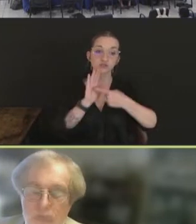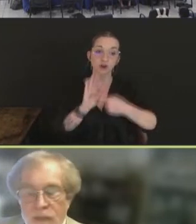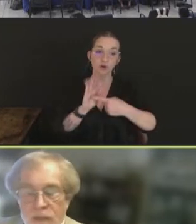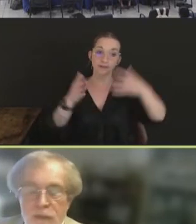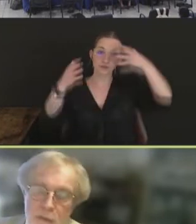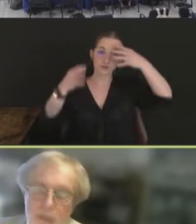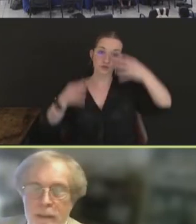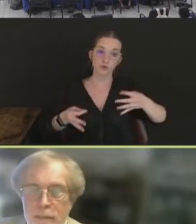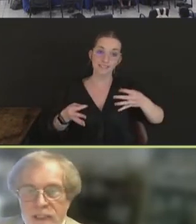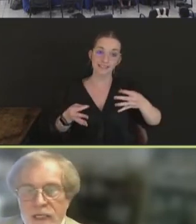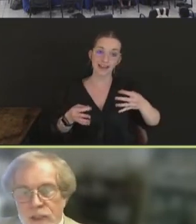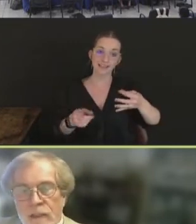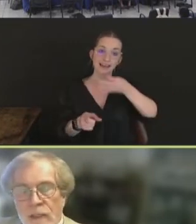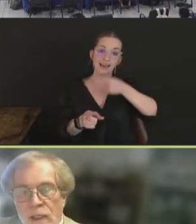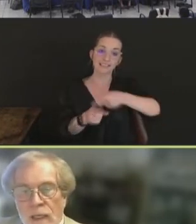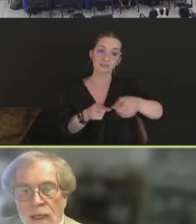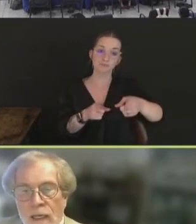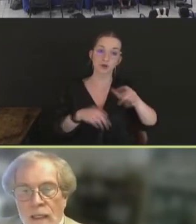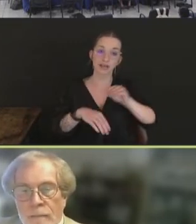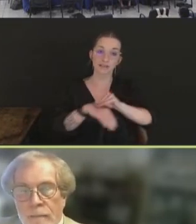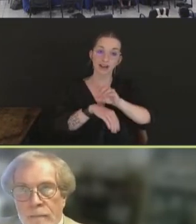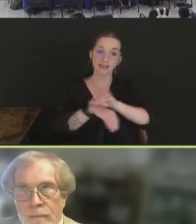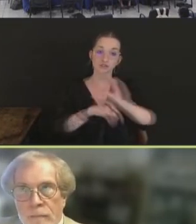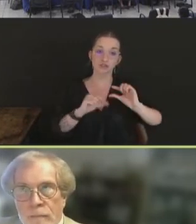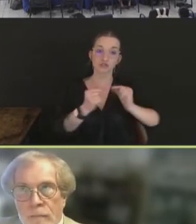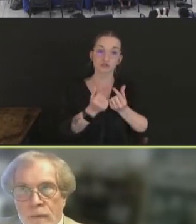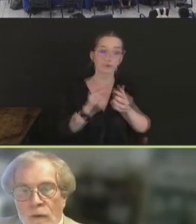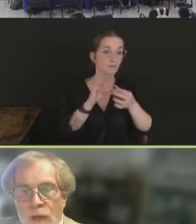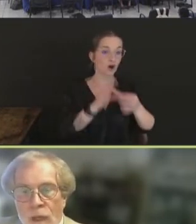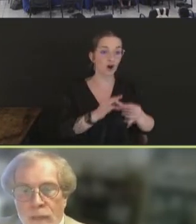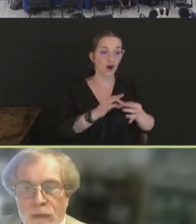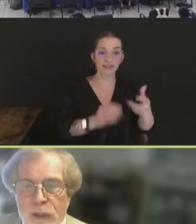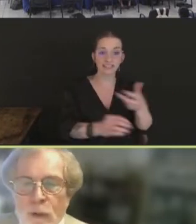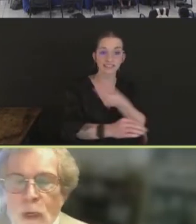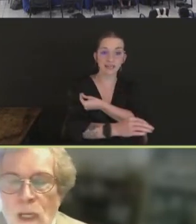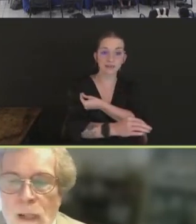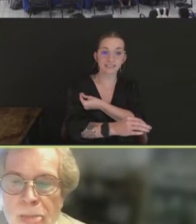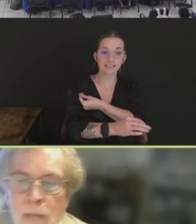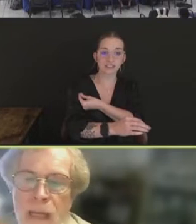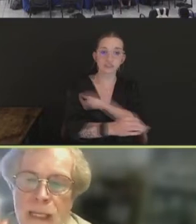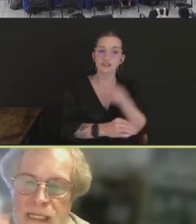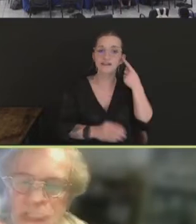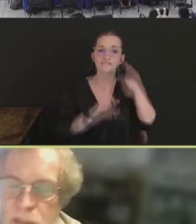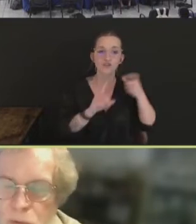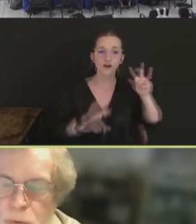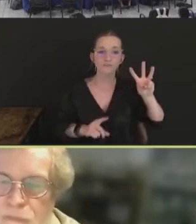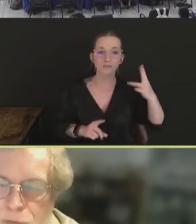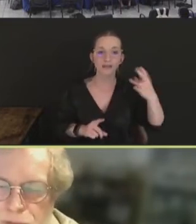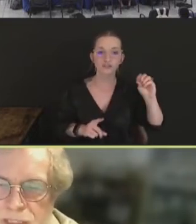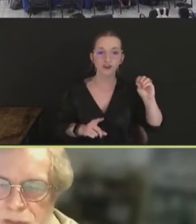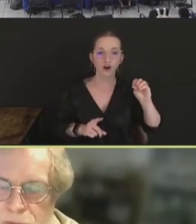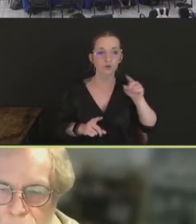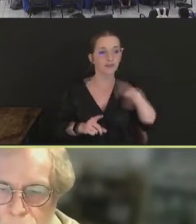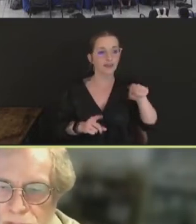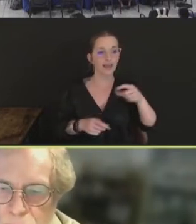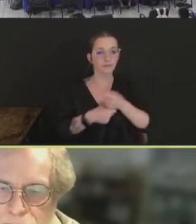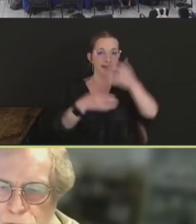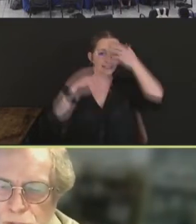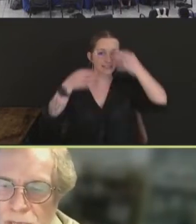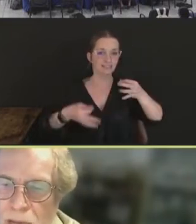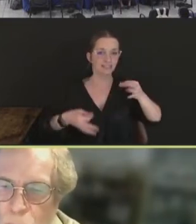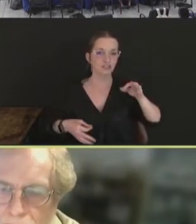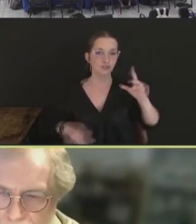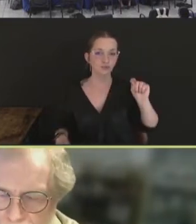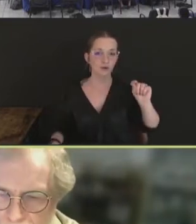Advisory Group on Immunization of WHO made the decision in 2014 to do the switch.